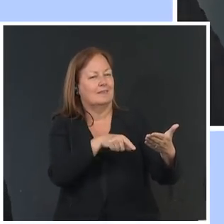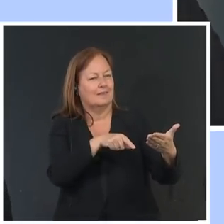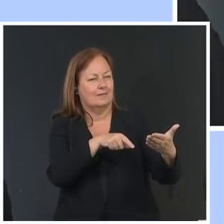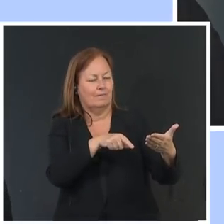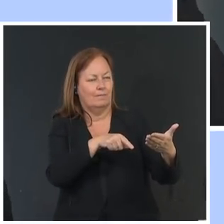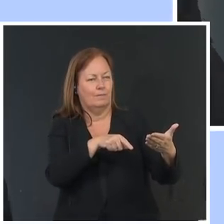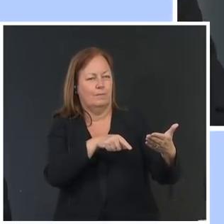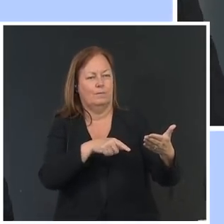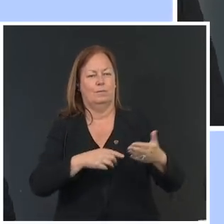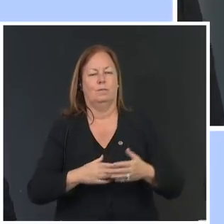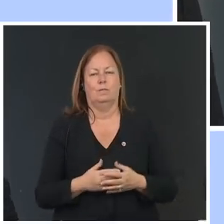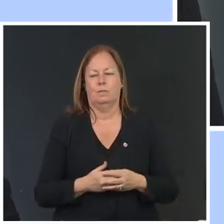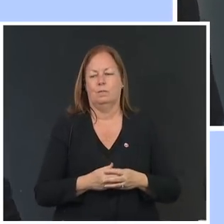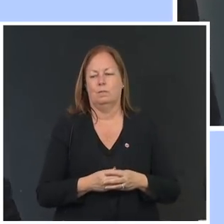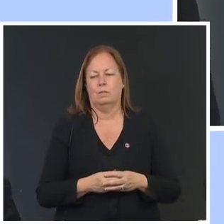right to maintain the once language and